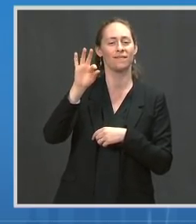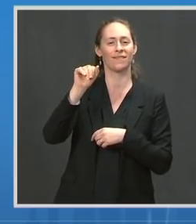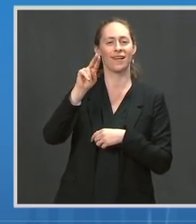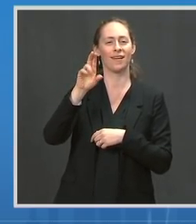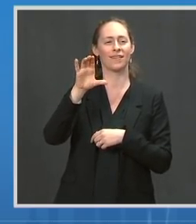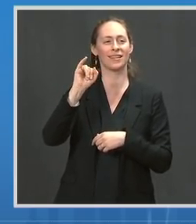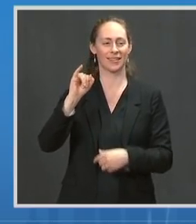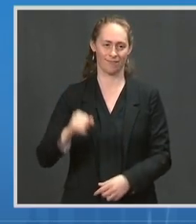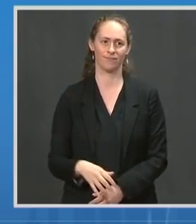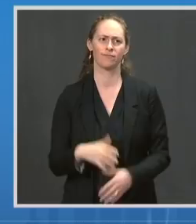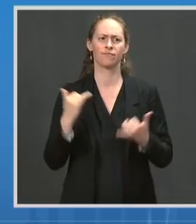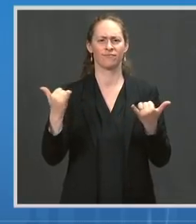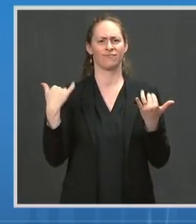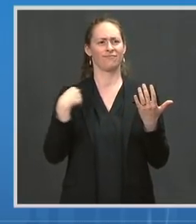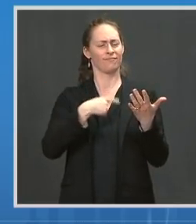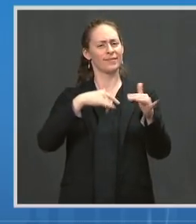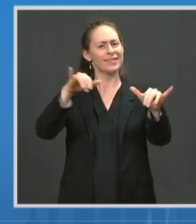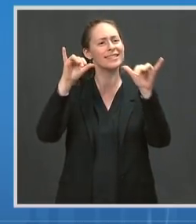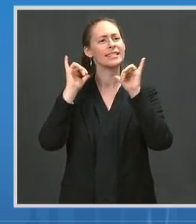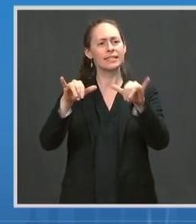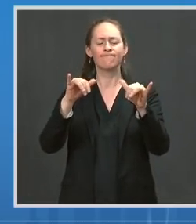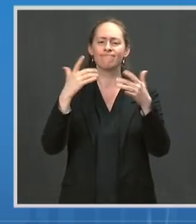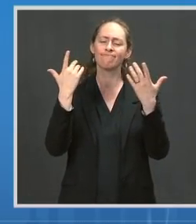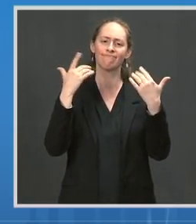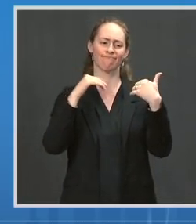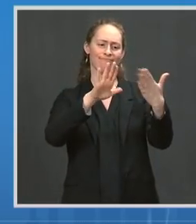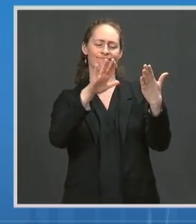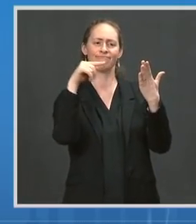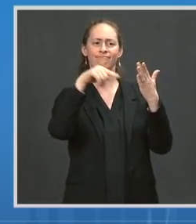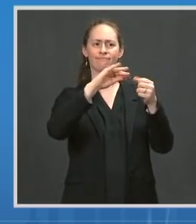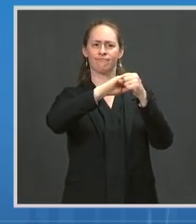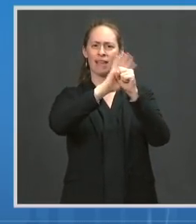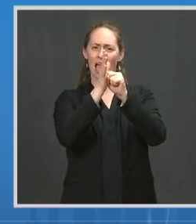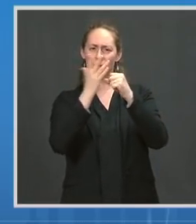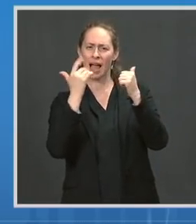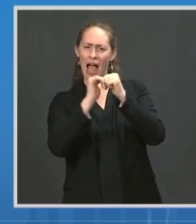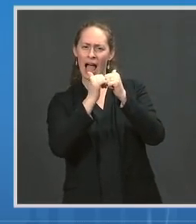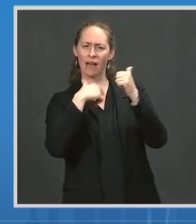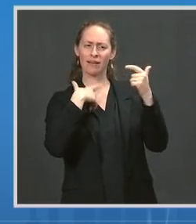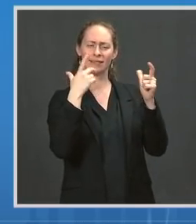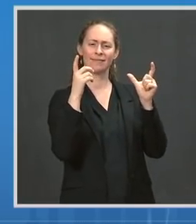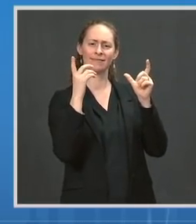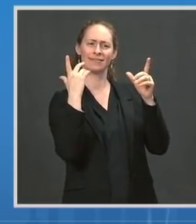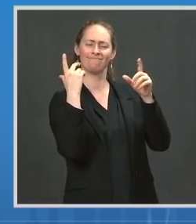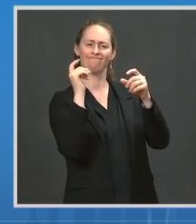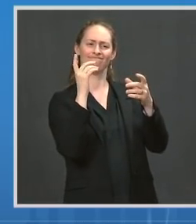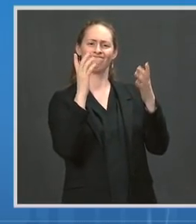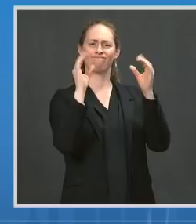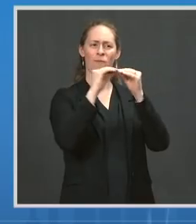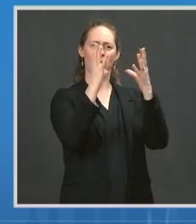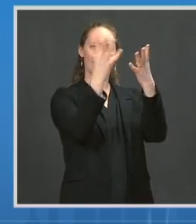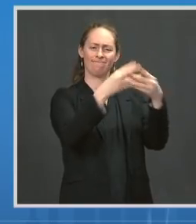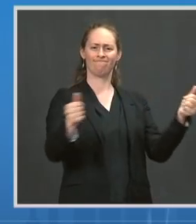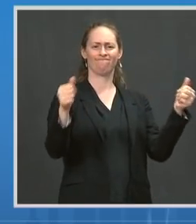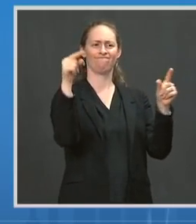You have heard our scientific and public health teams, led by Dr. Fauci and Dr. Walensky, talk in plain terms about the threat